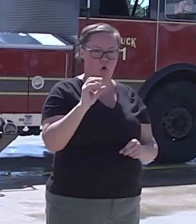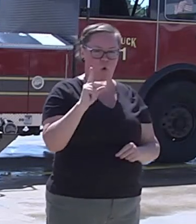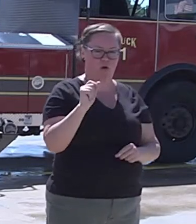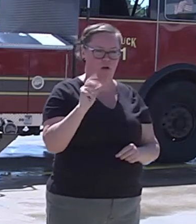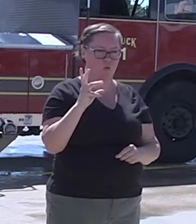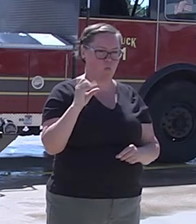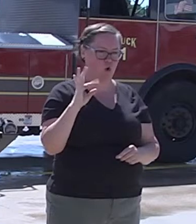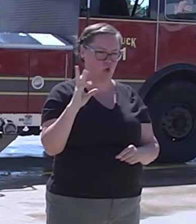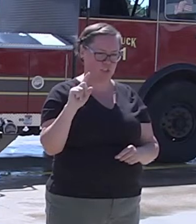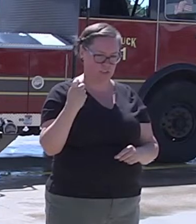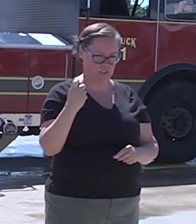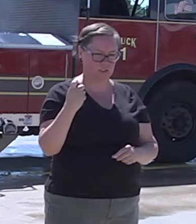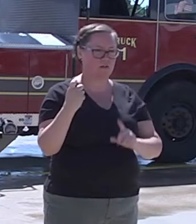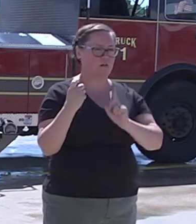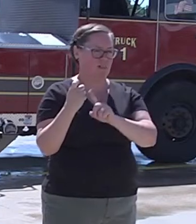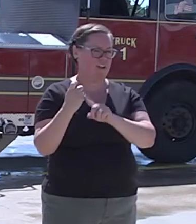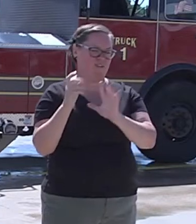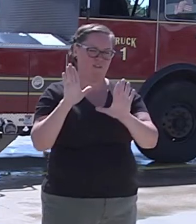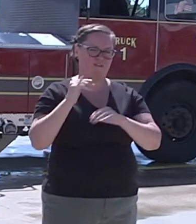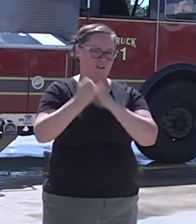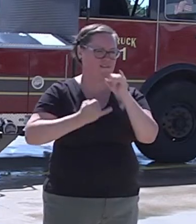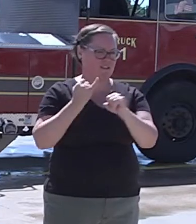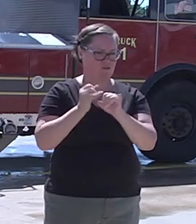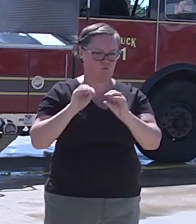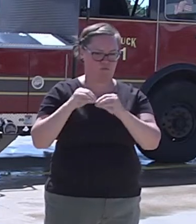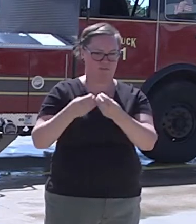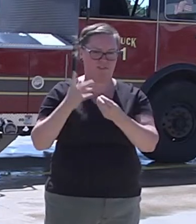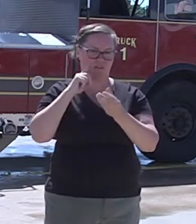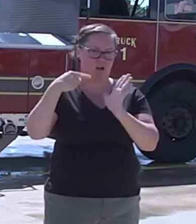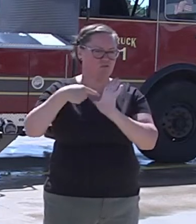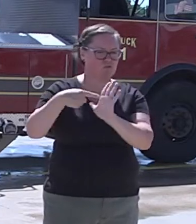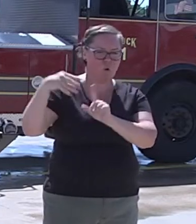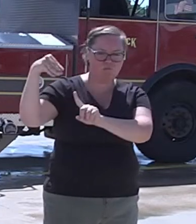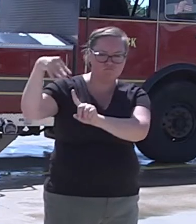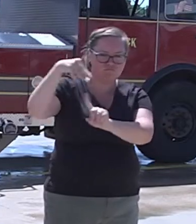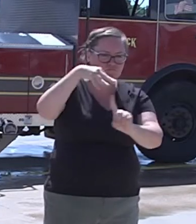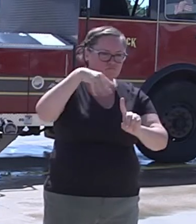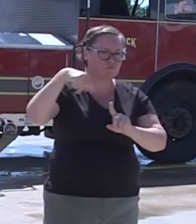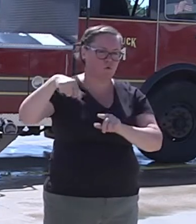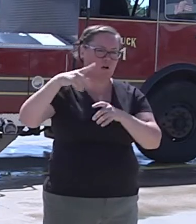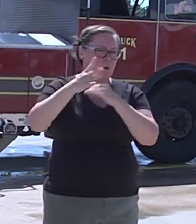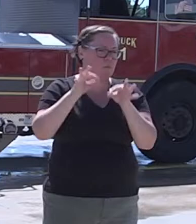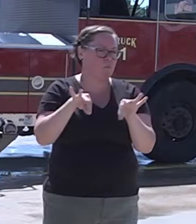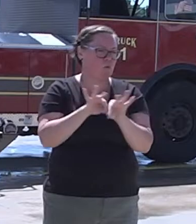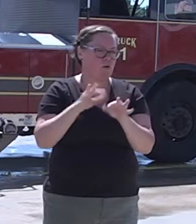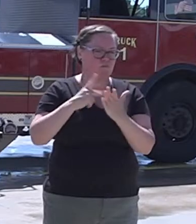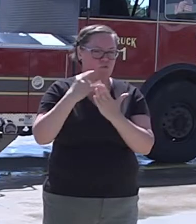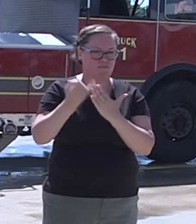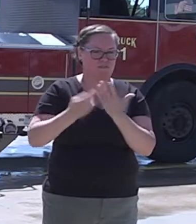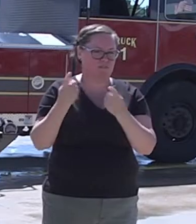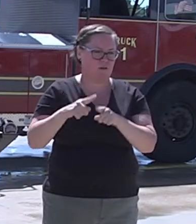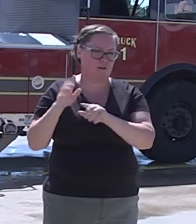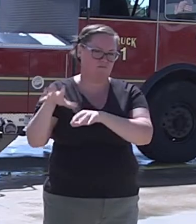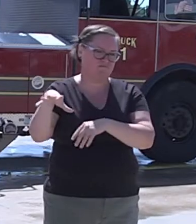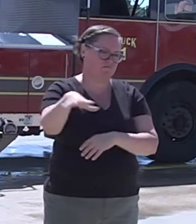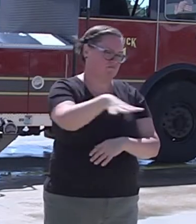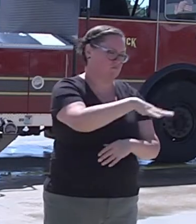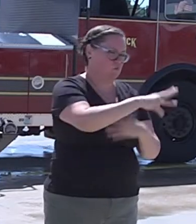internationally to really highlight uh important projects that are happening throughout the world and we're really honored to be named in the top 100 uh but we do need help because we're in the